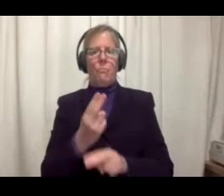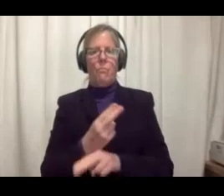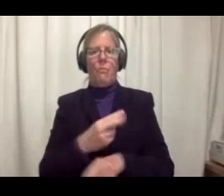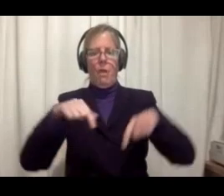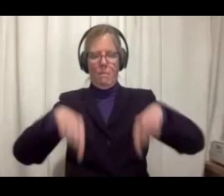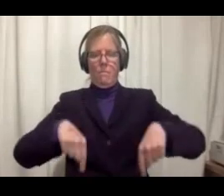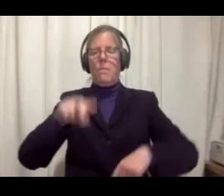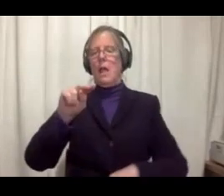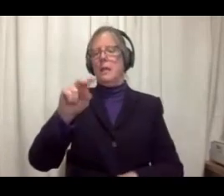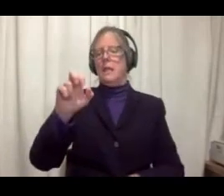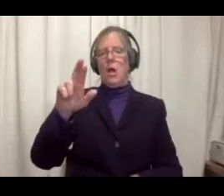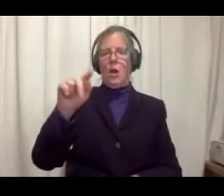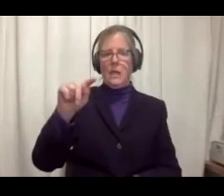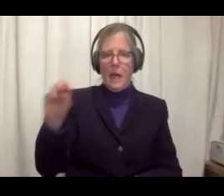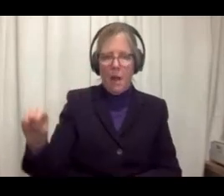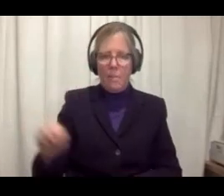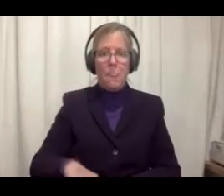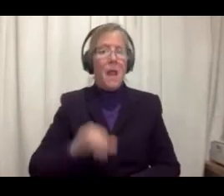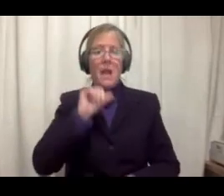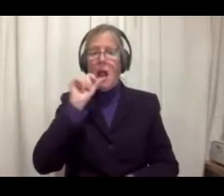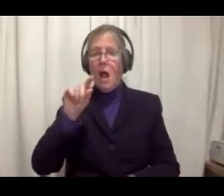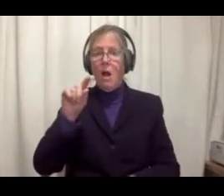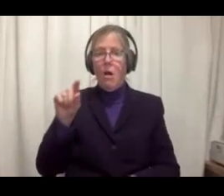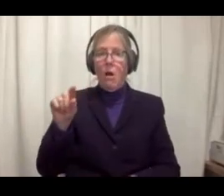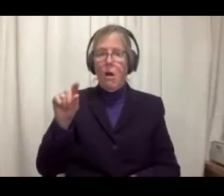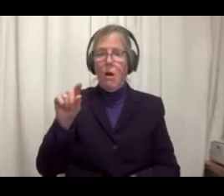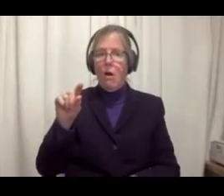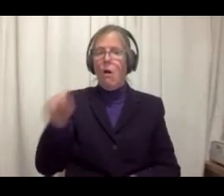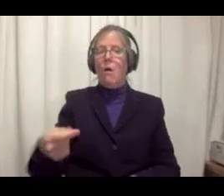and extend your impact well beyond your grant period.